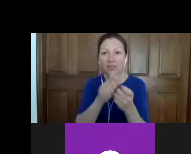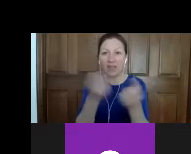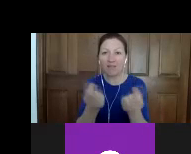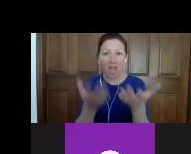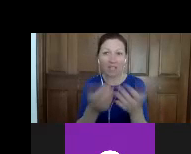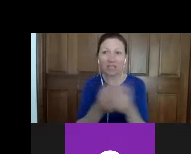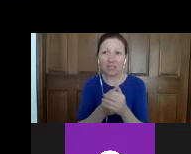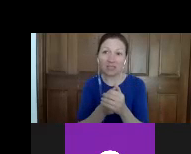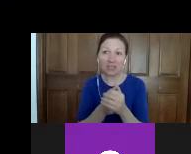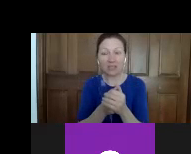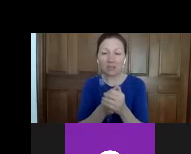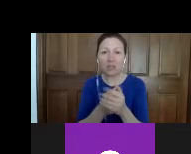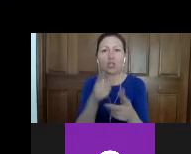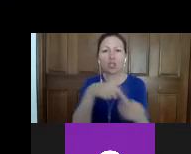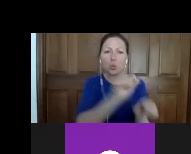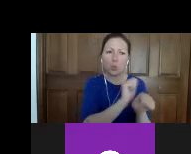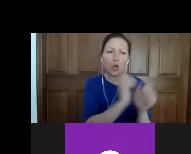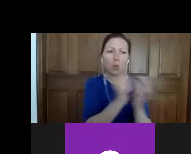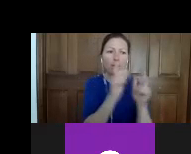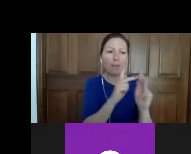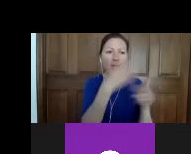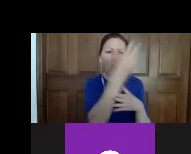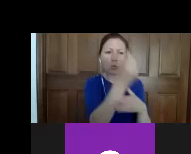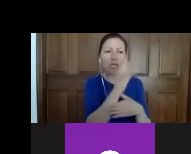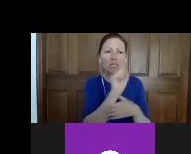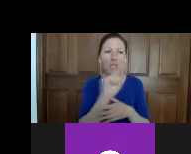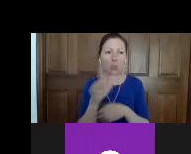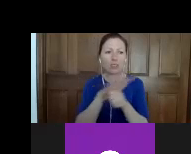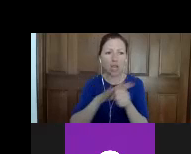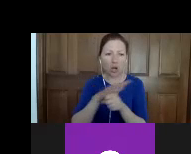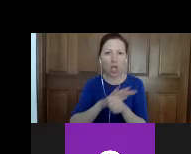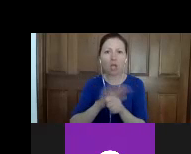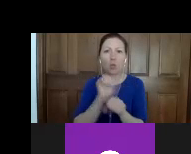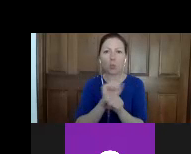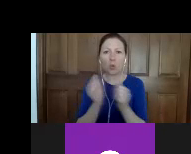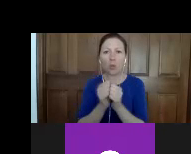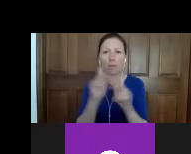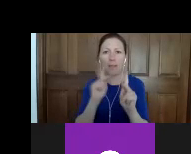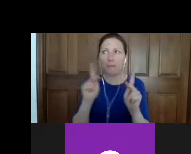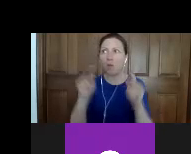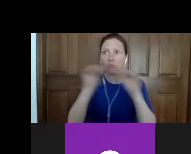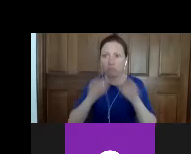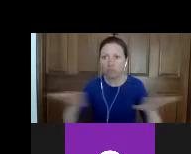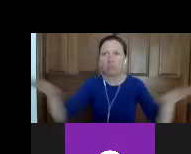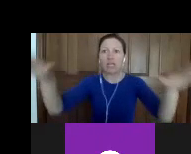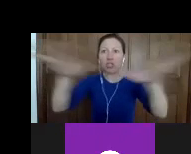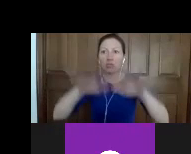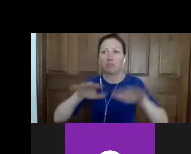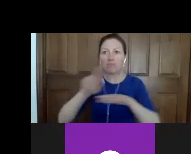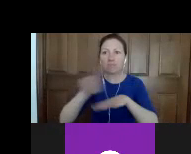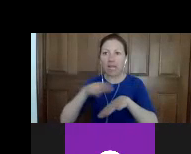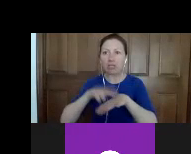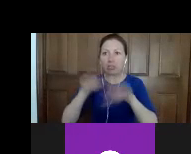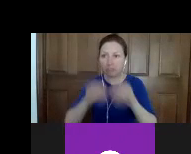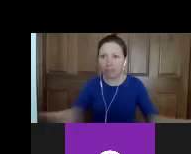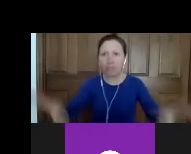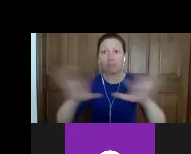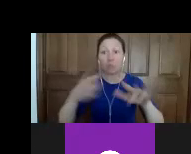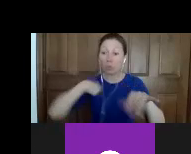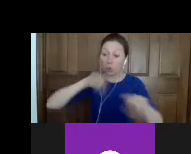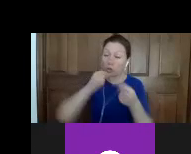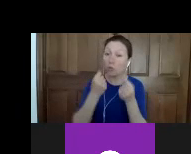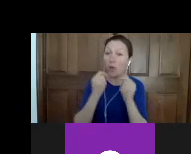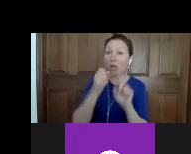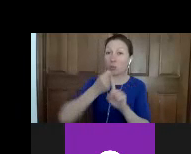Do you work with people outside of the St. Louis area? Do you work with people nationwide?